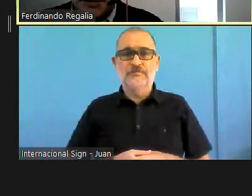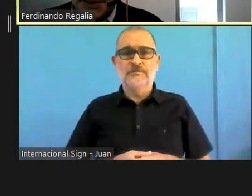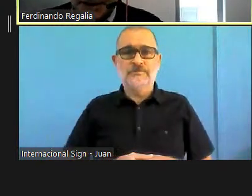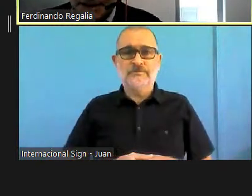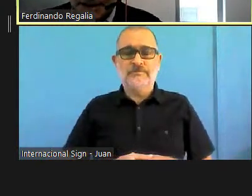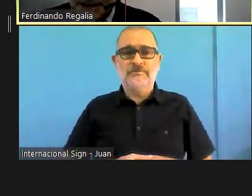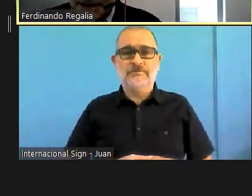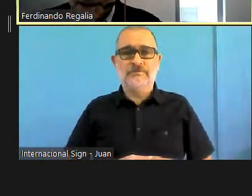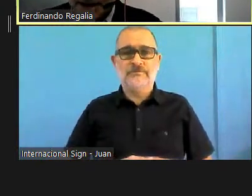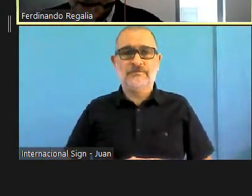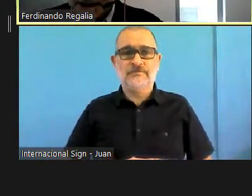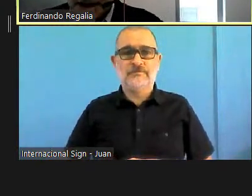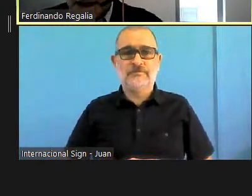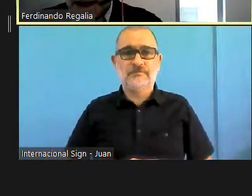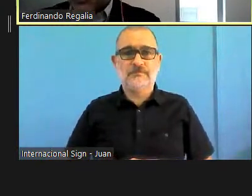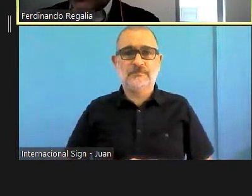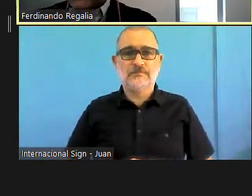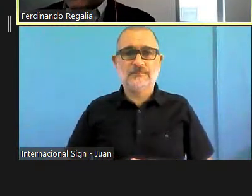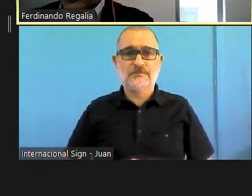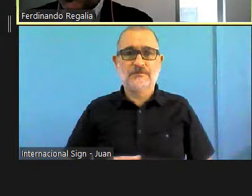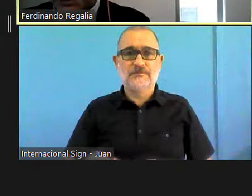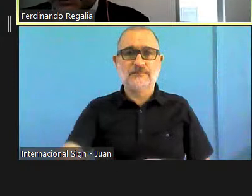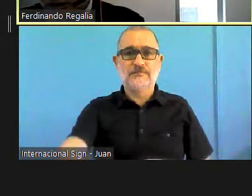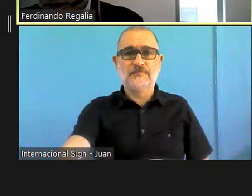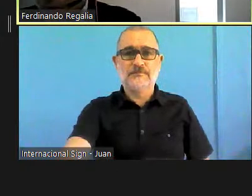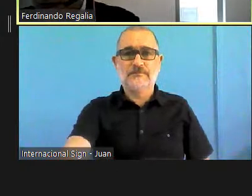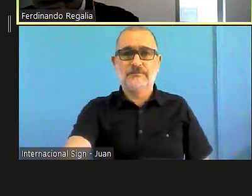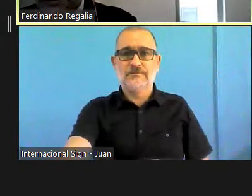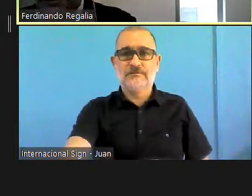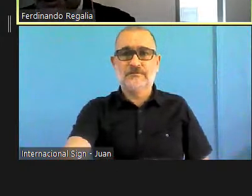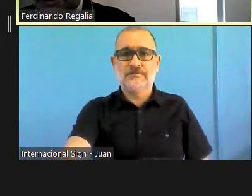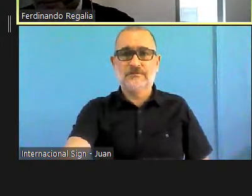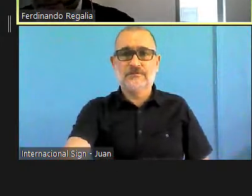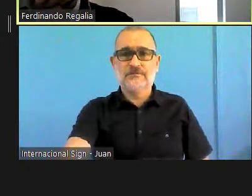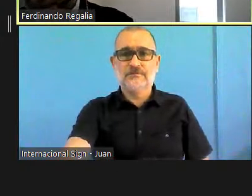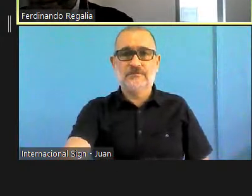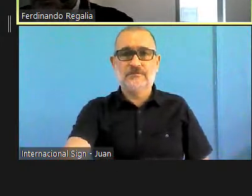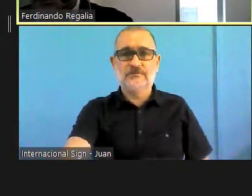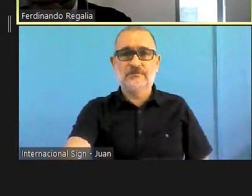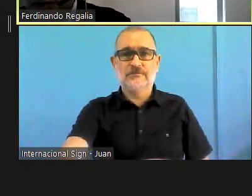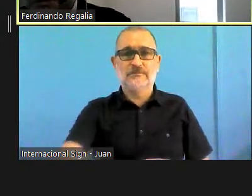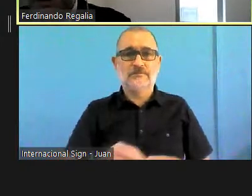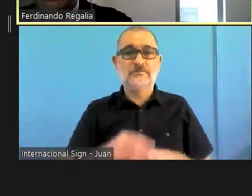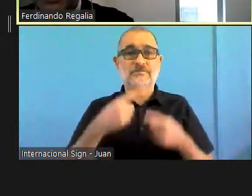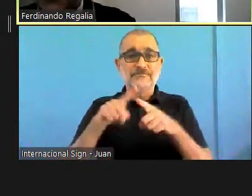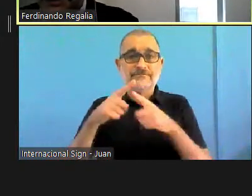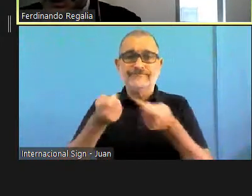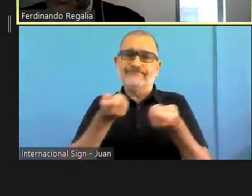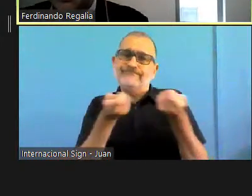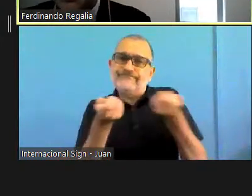in treatment. Countries have moved particularly quickly, and the previous panelists have